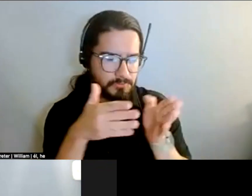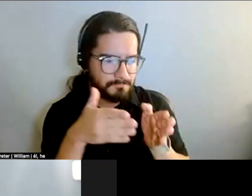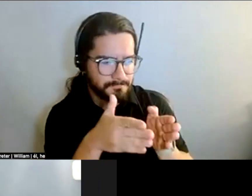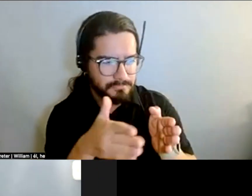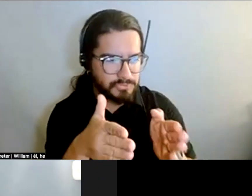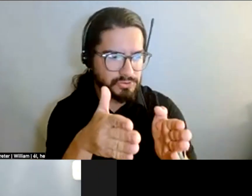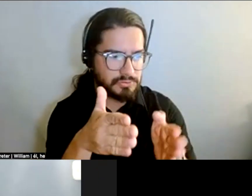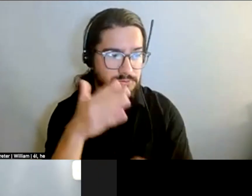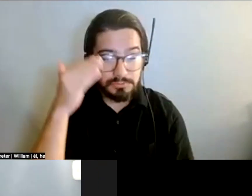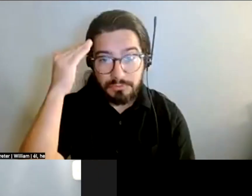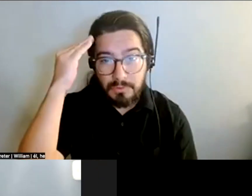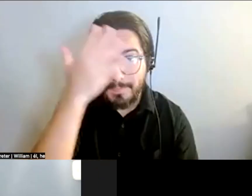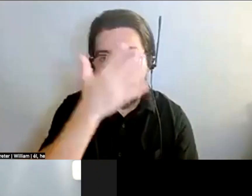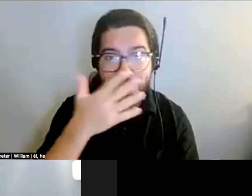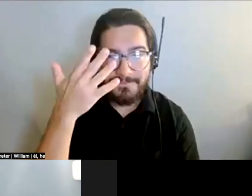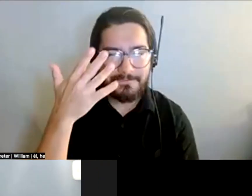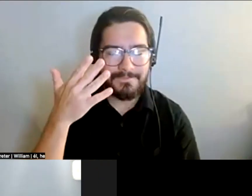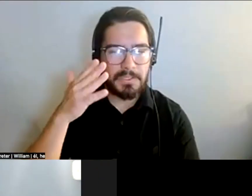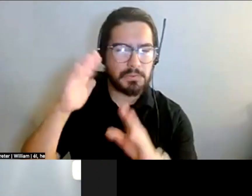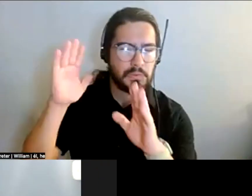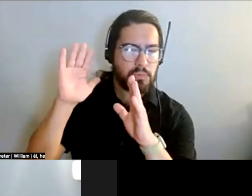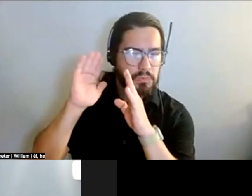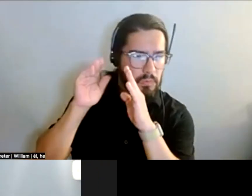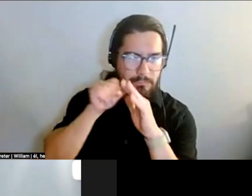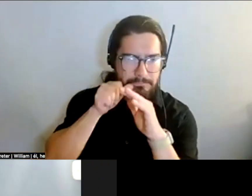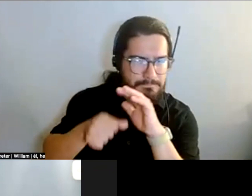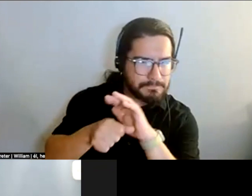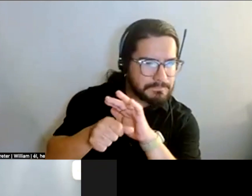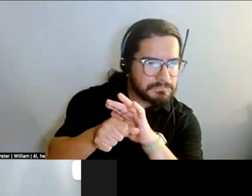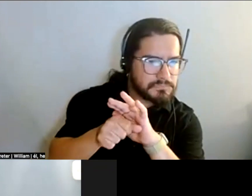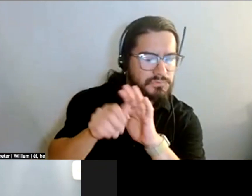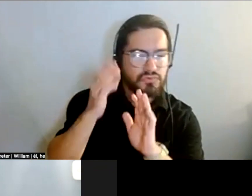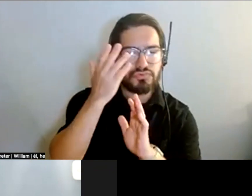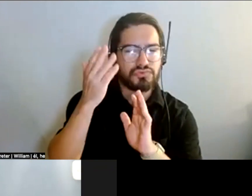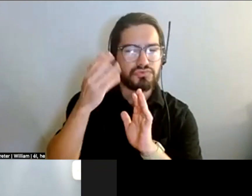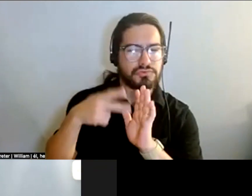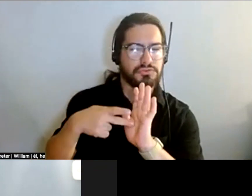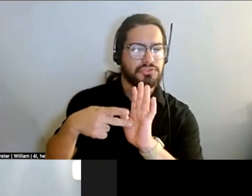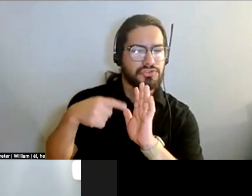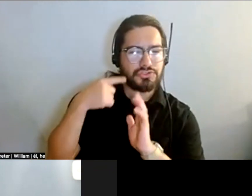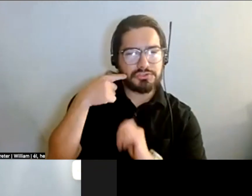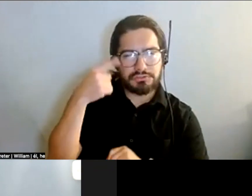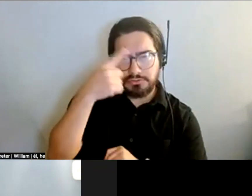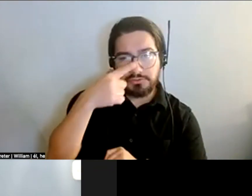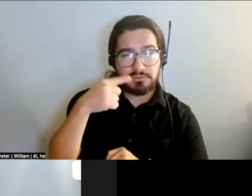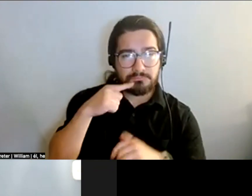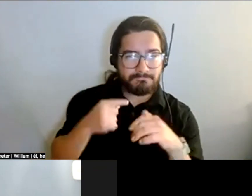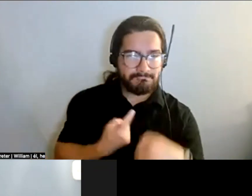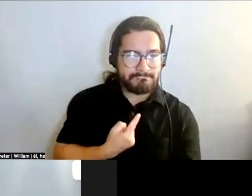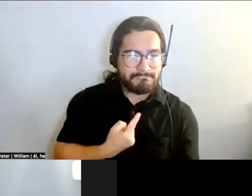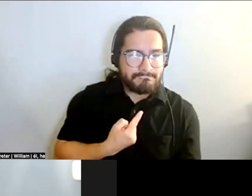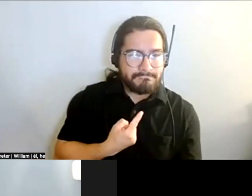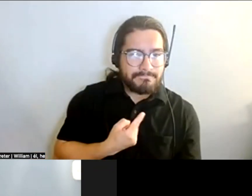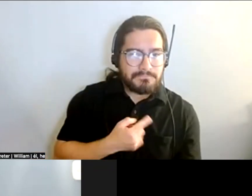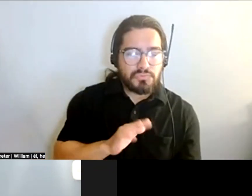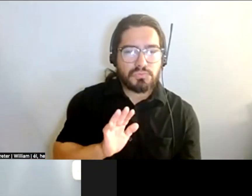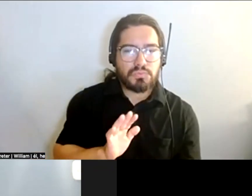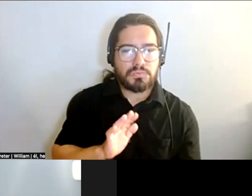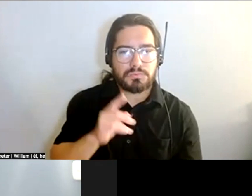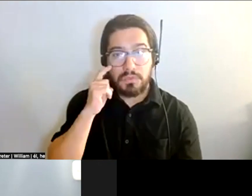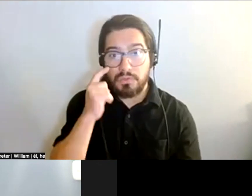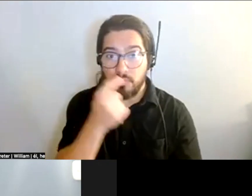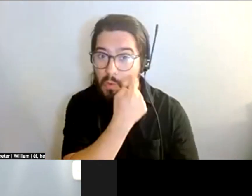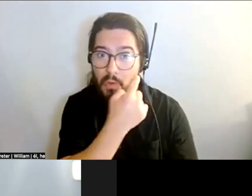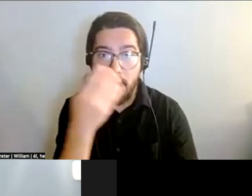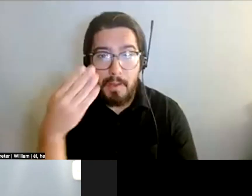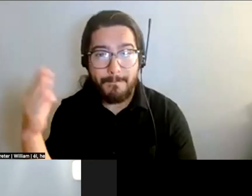Que el rostro de la soledad espanta Azul bajo los ojos, agua